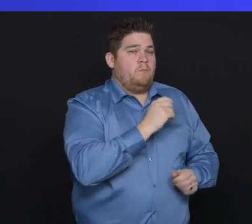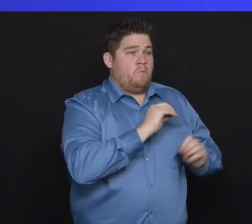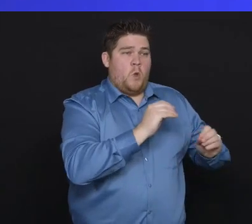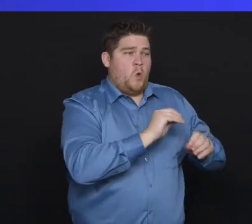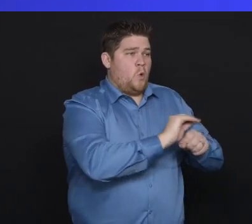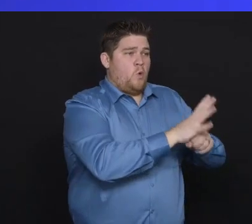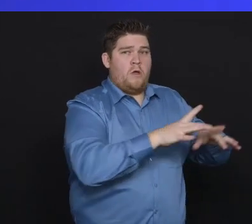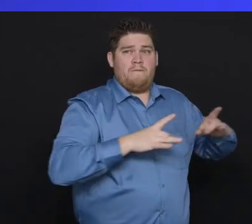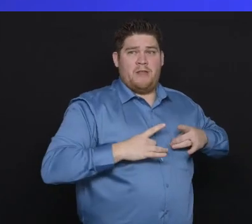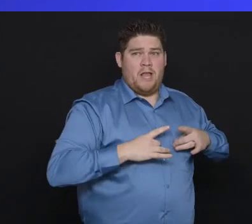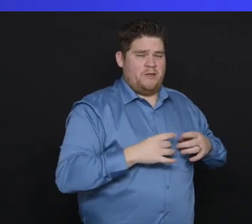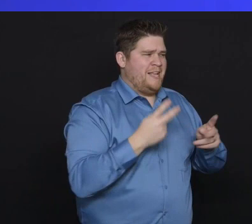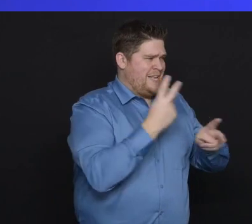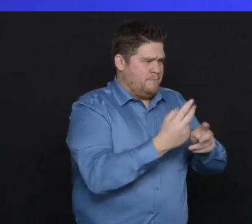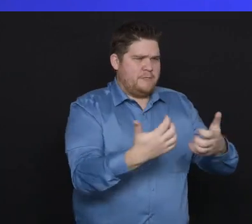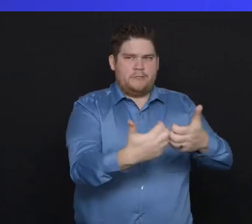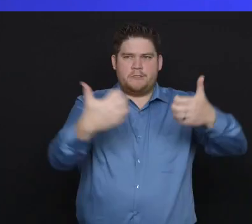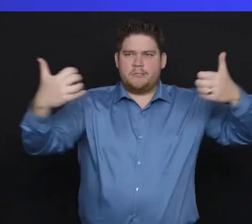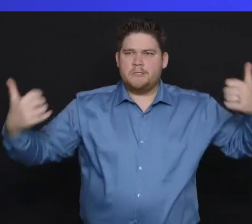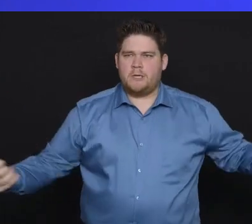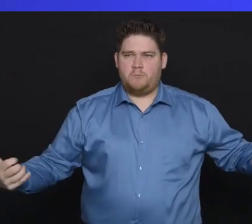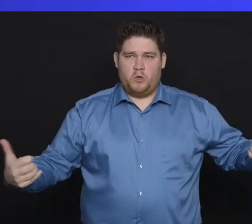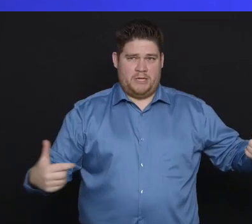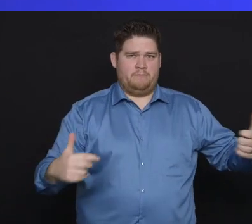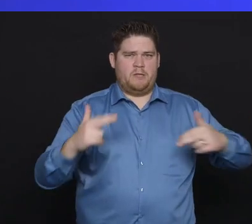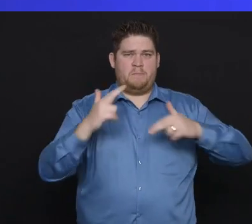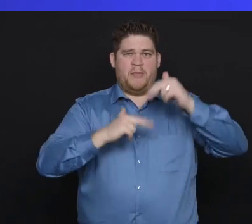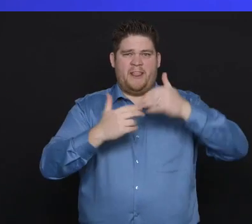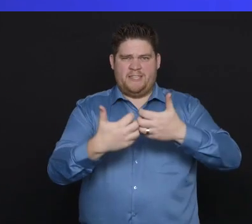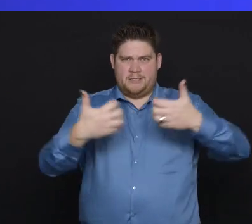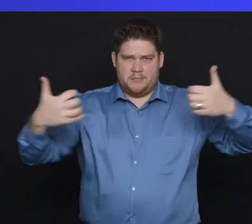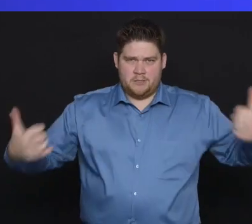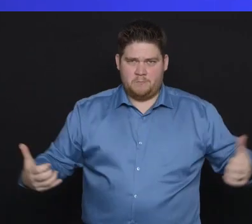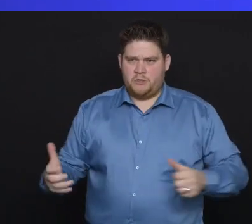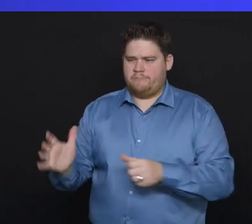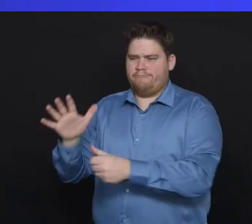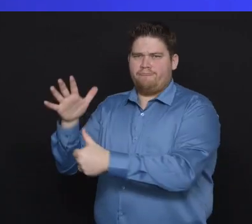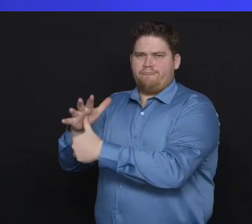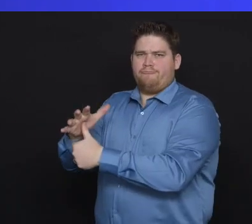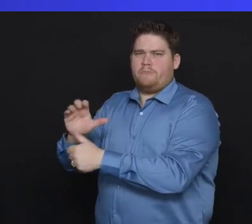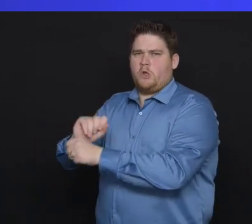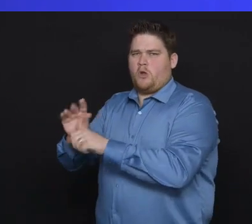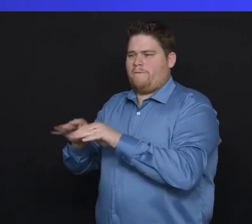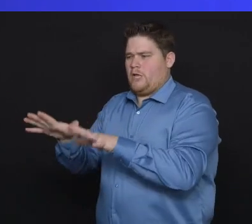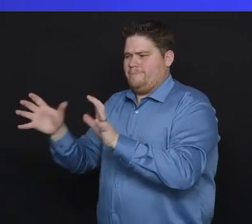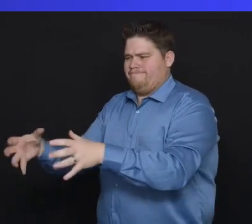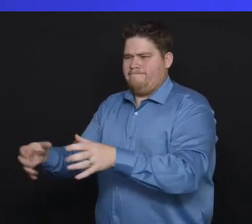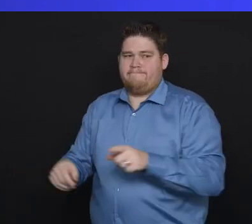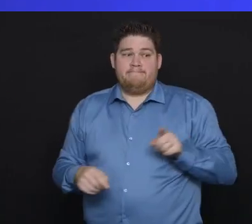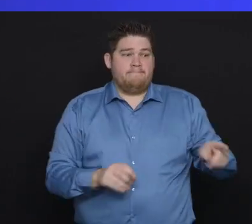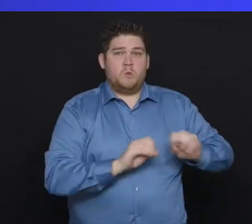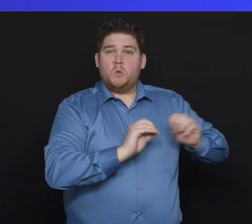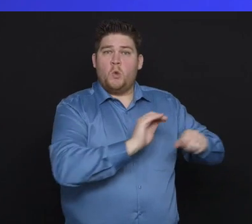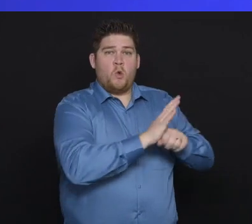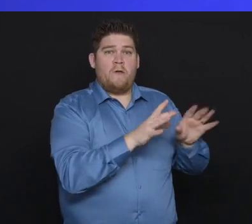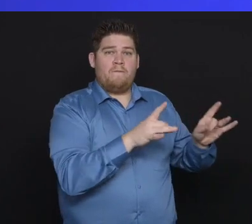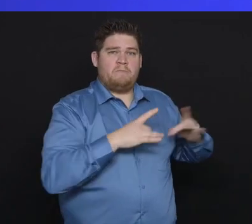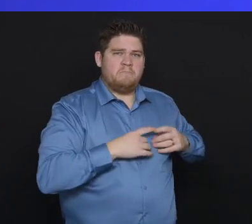hospitals right now that are treating people both in ICU and hospital with Cove in 19 that they are